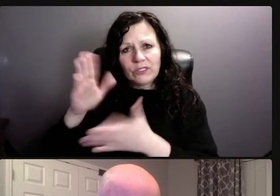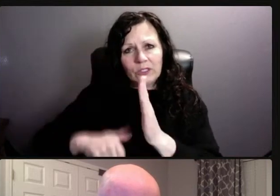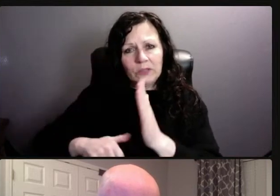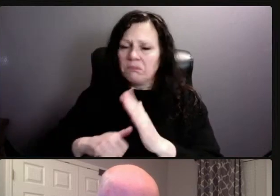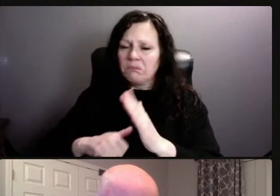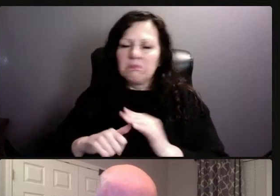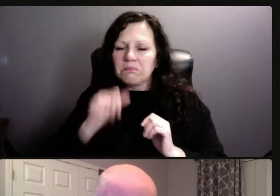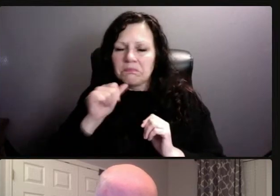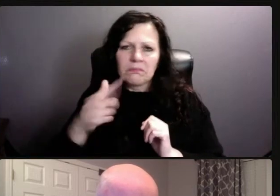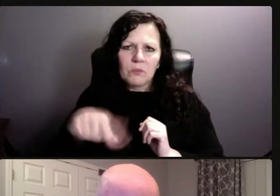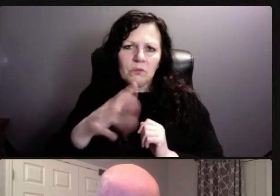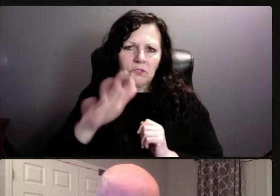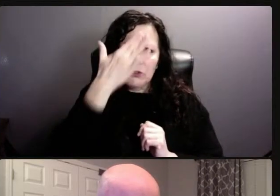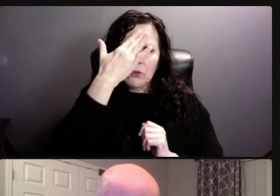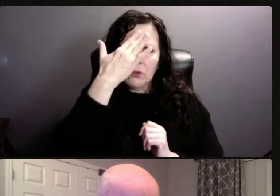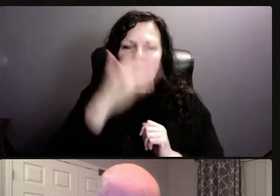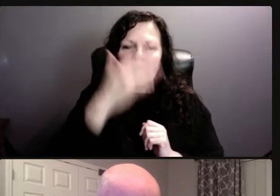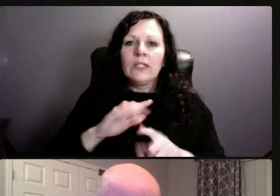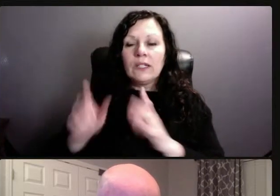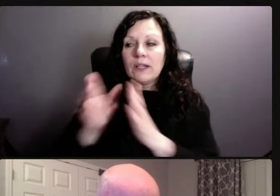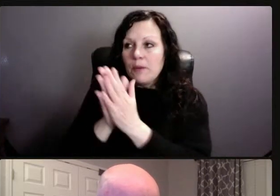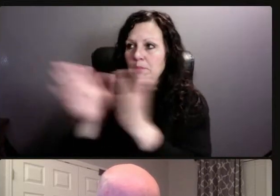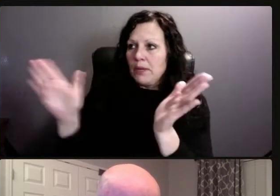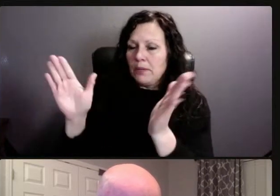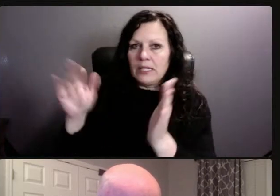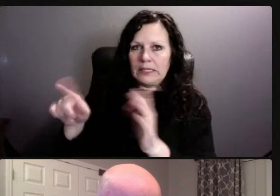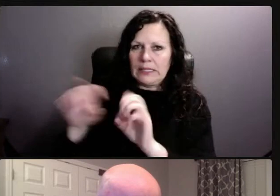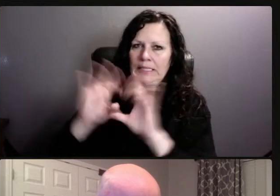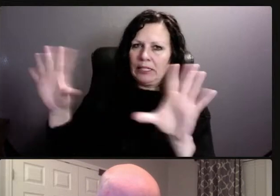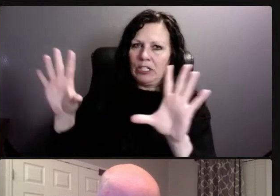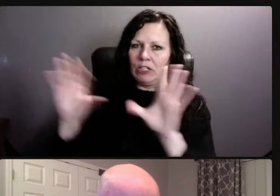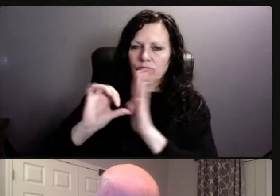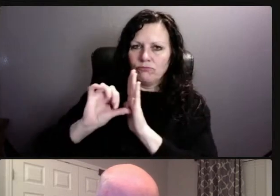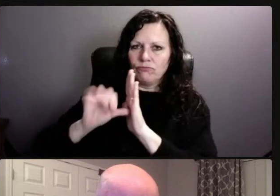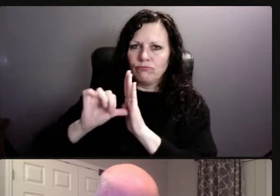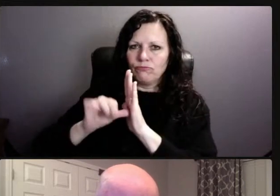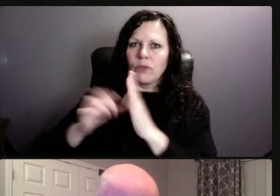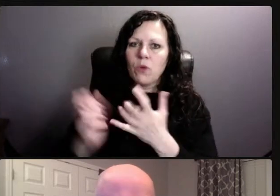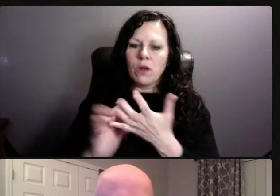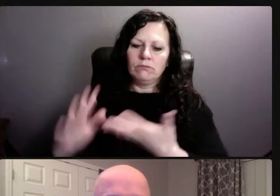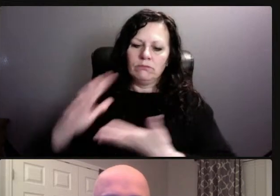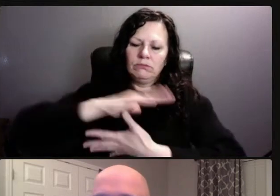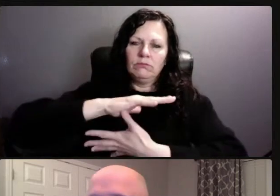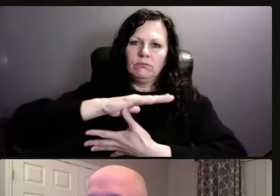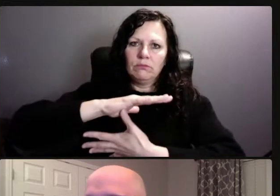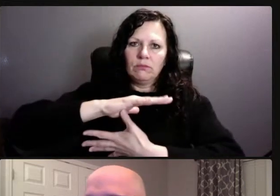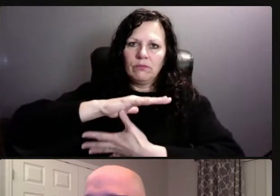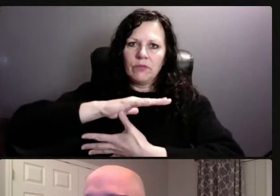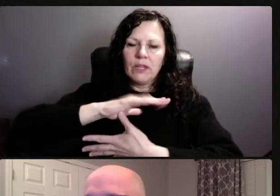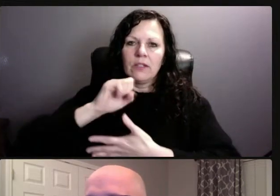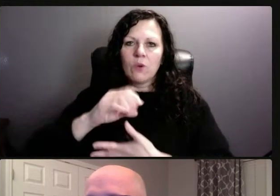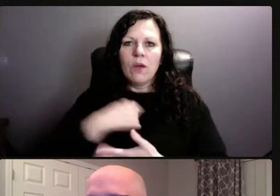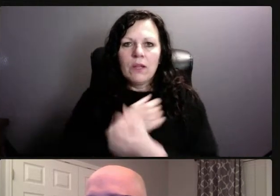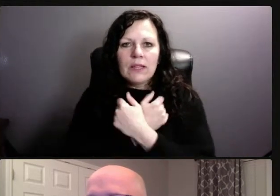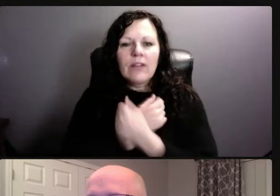PRIORITY. THOSE SERVICES AREN'T CHEAP.